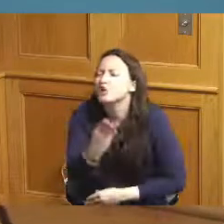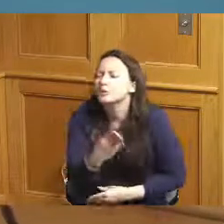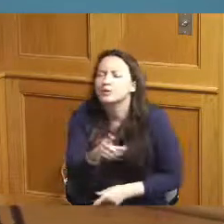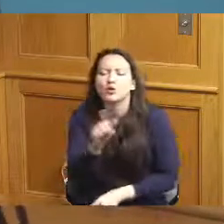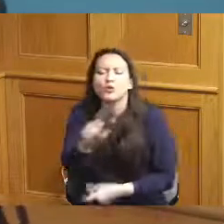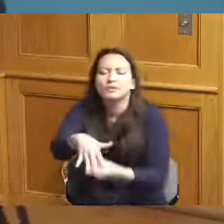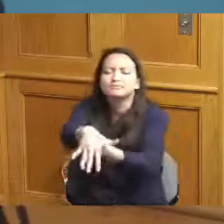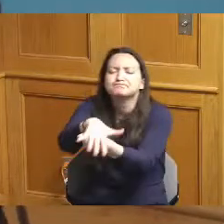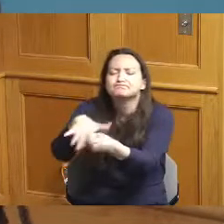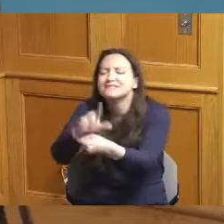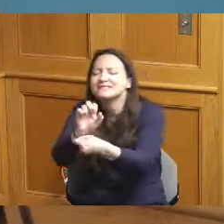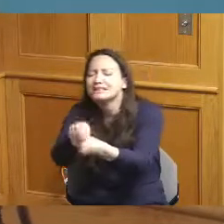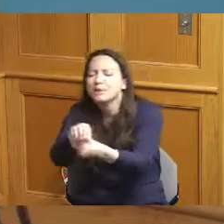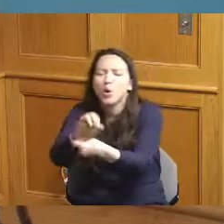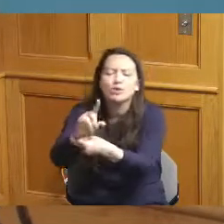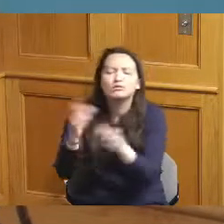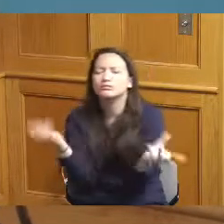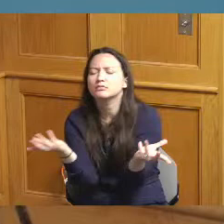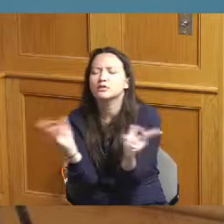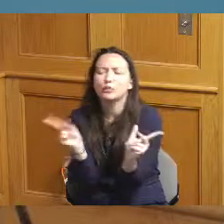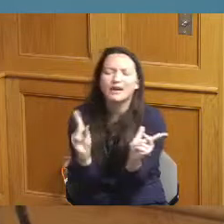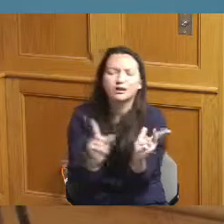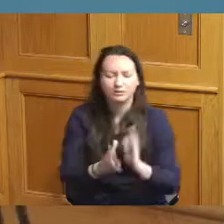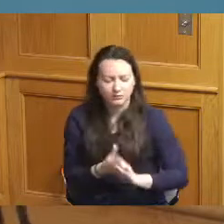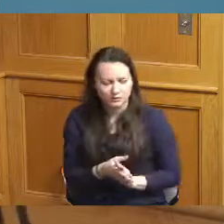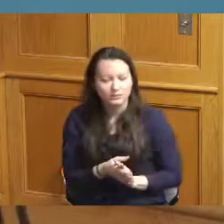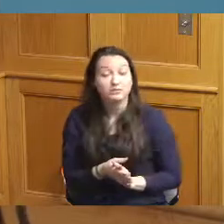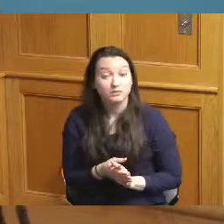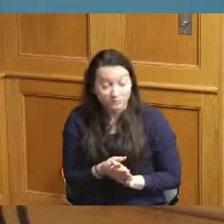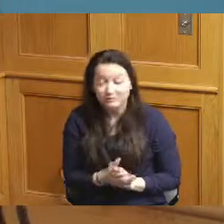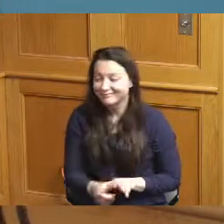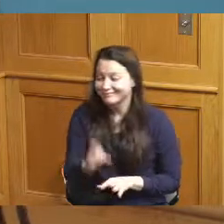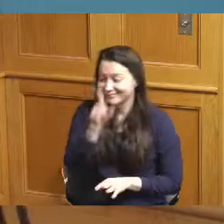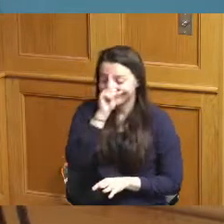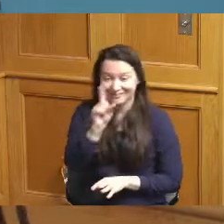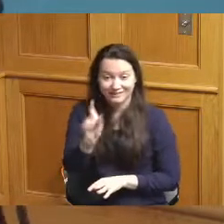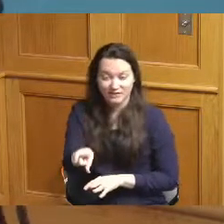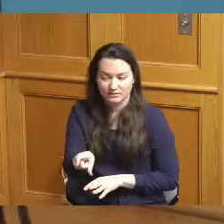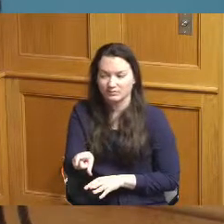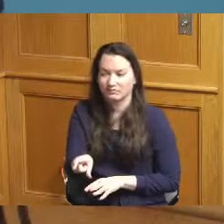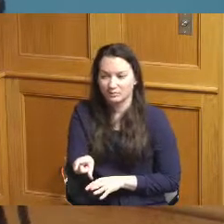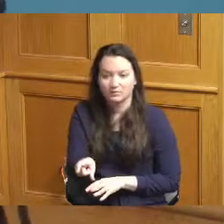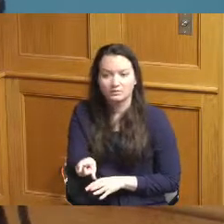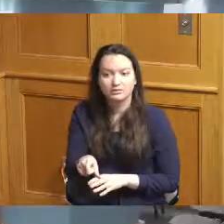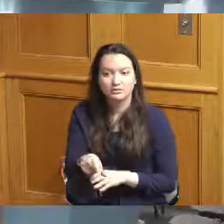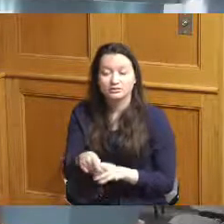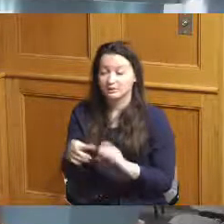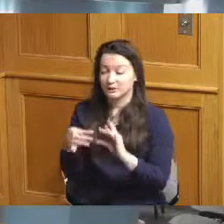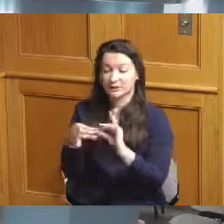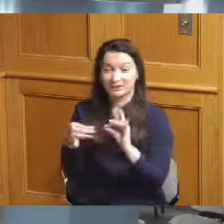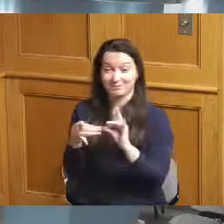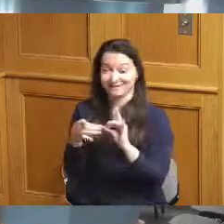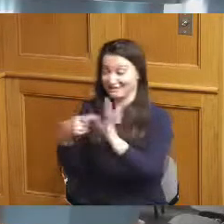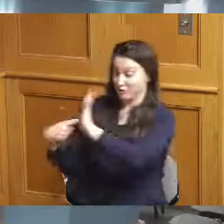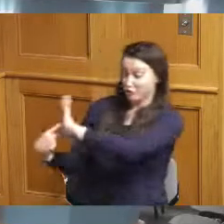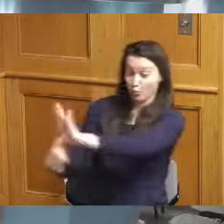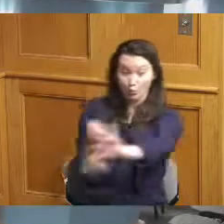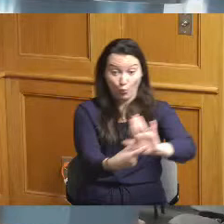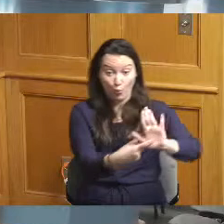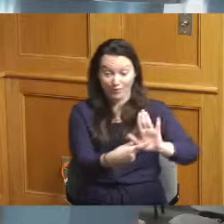codes and so I think that we do have to make sure that we're sending a message that if you don't